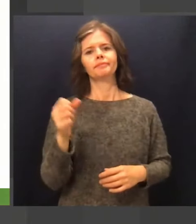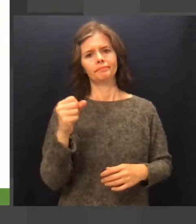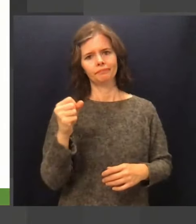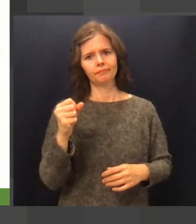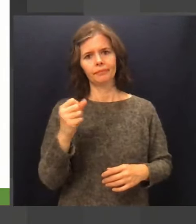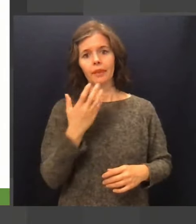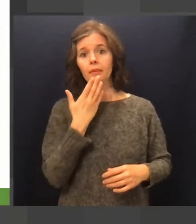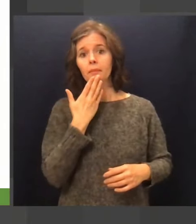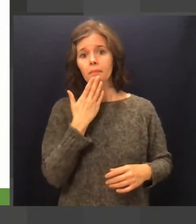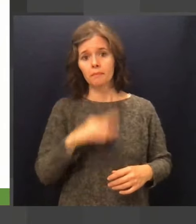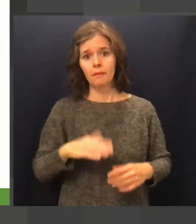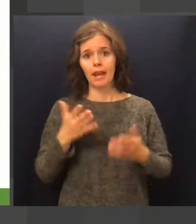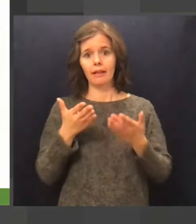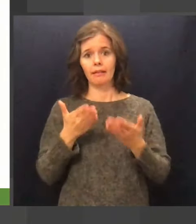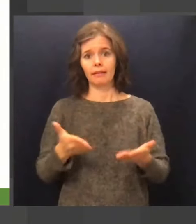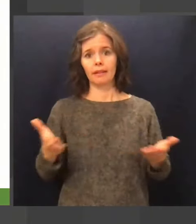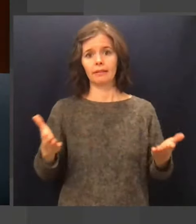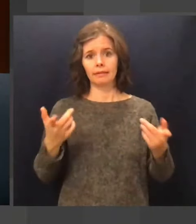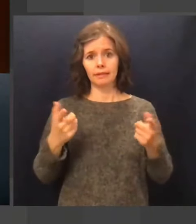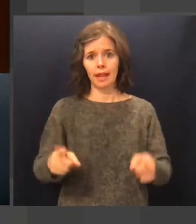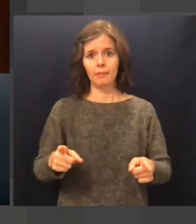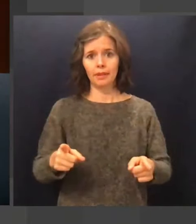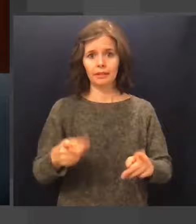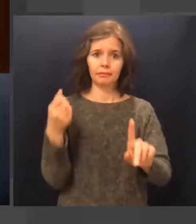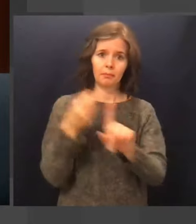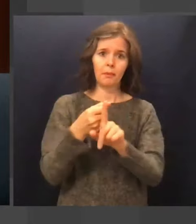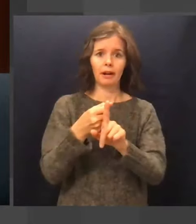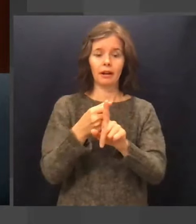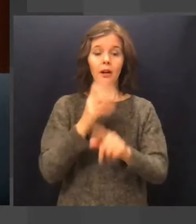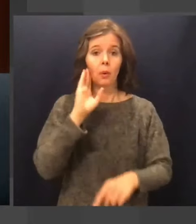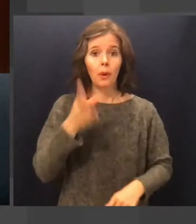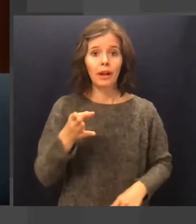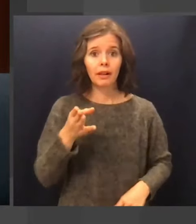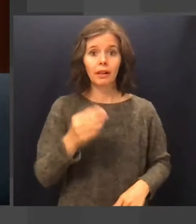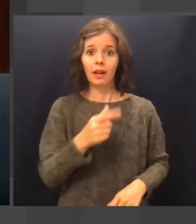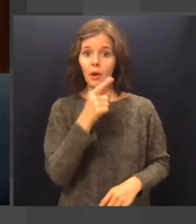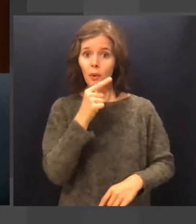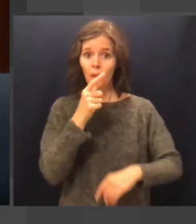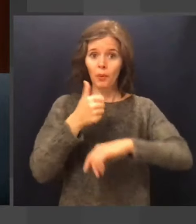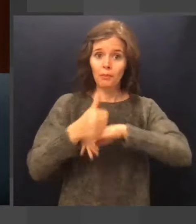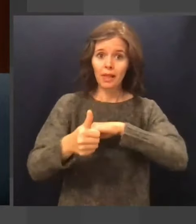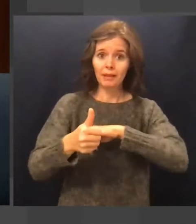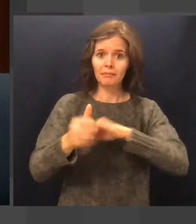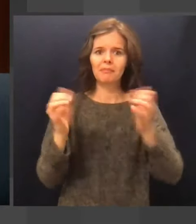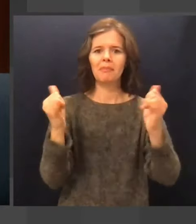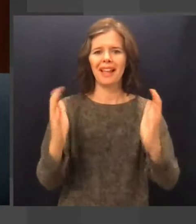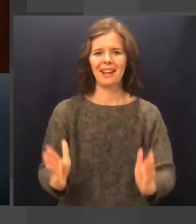THINGS HAPPEN BUT THEY ARE TECHNICALLY THE PLAYER'S FAULT. OKAY.